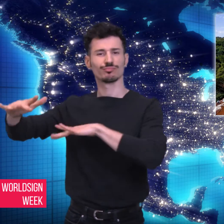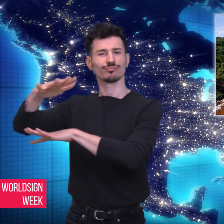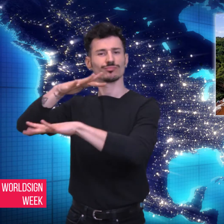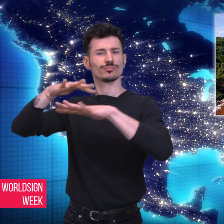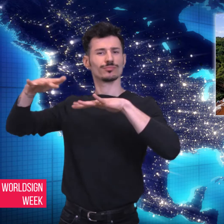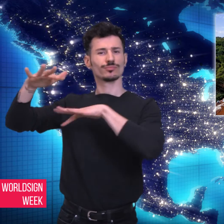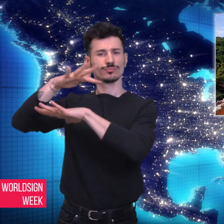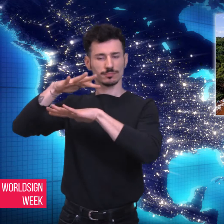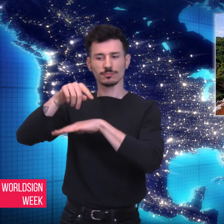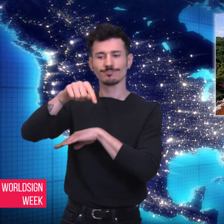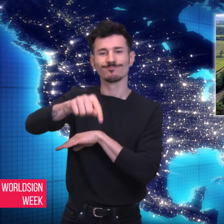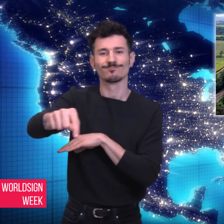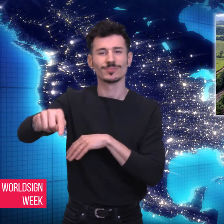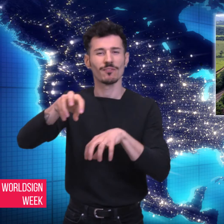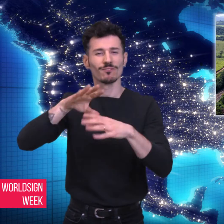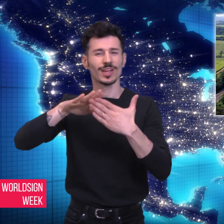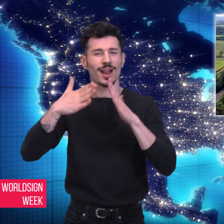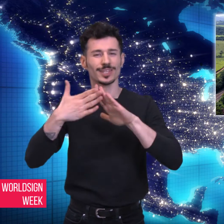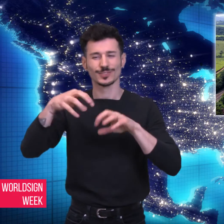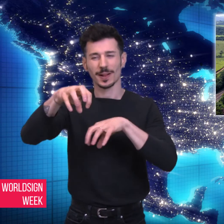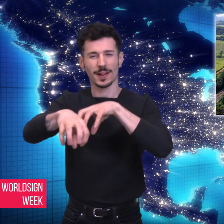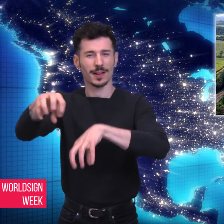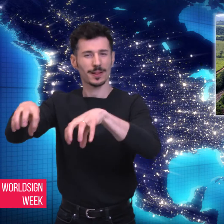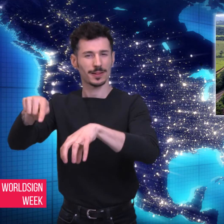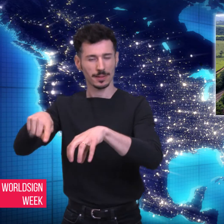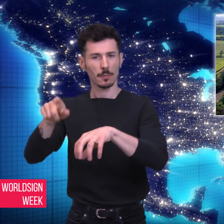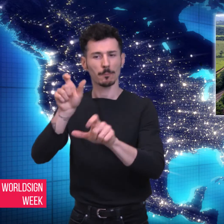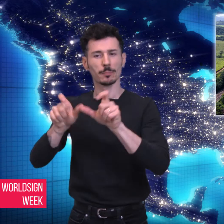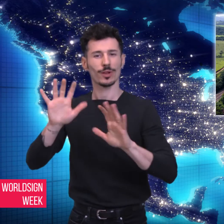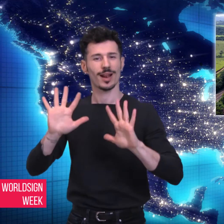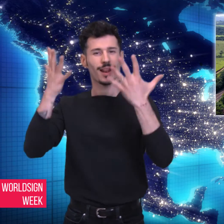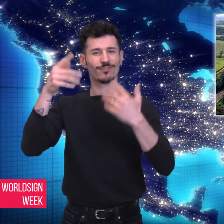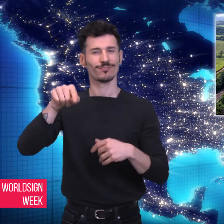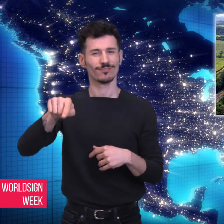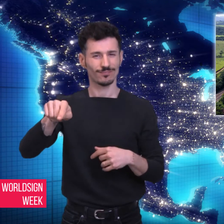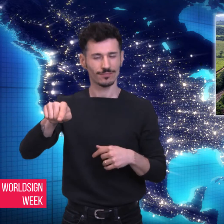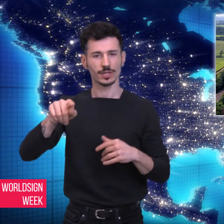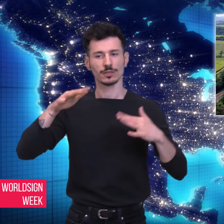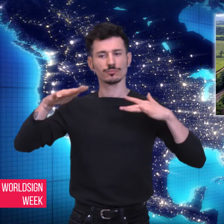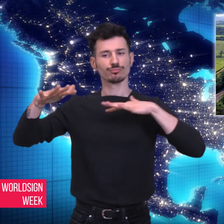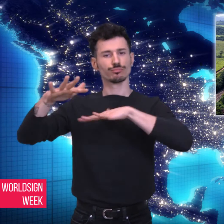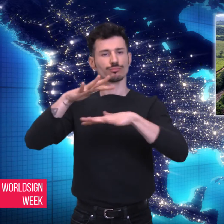surrounding villages. The water from the damaged dam